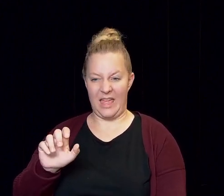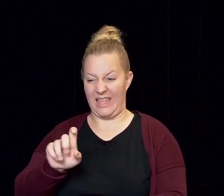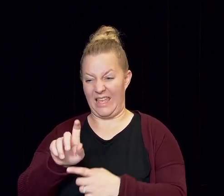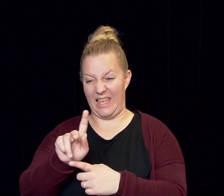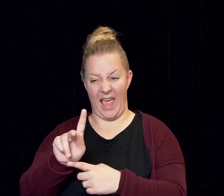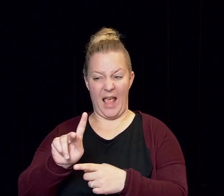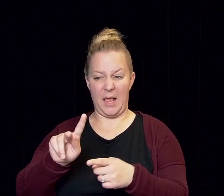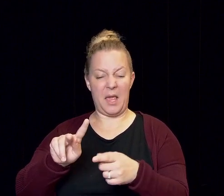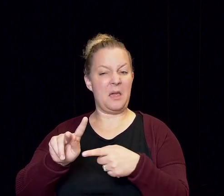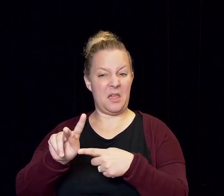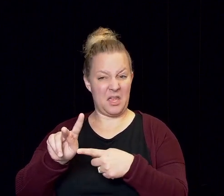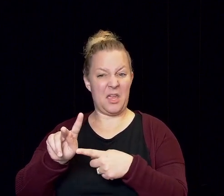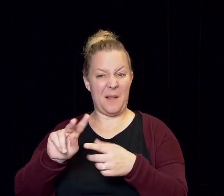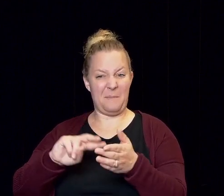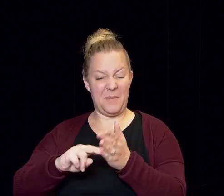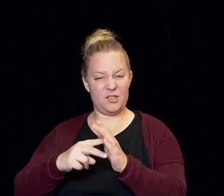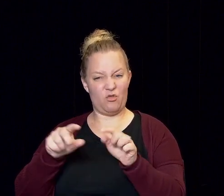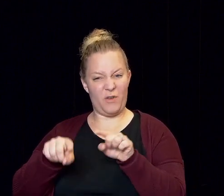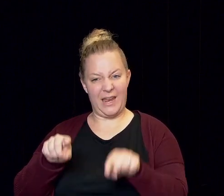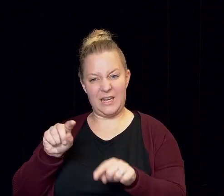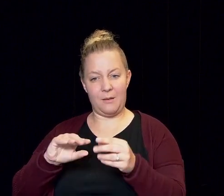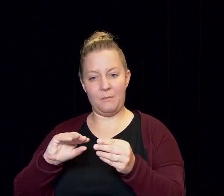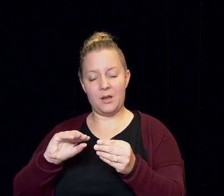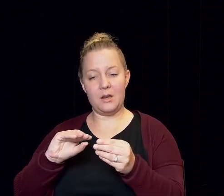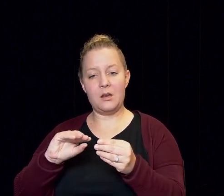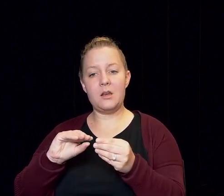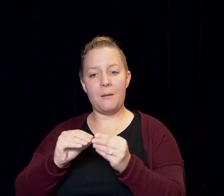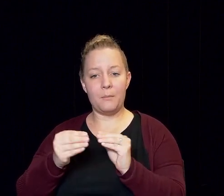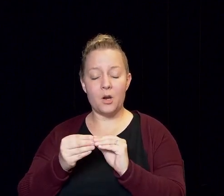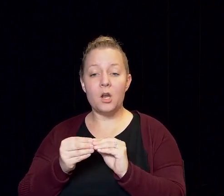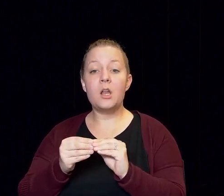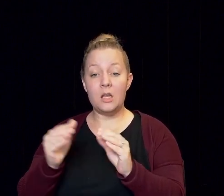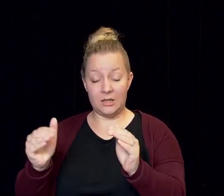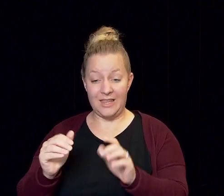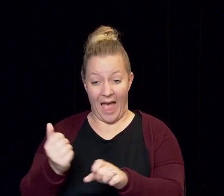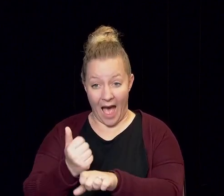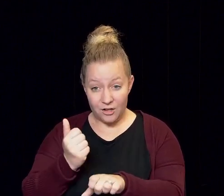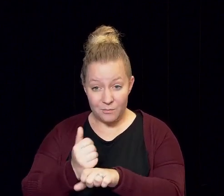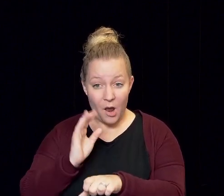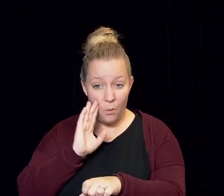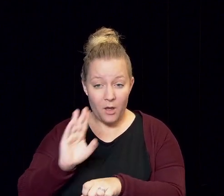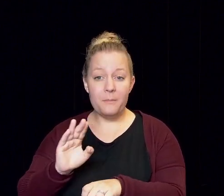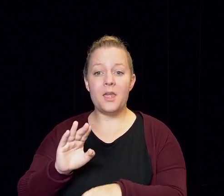Once you get into algebra, it'll be called y equals mx. But all that matters for us this